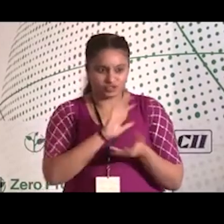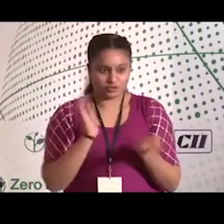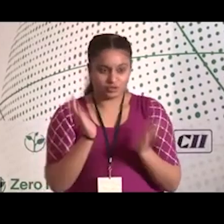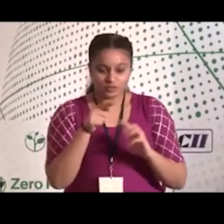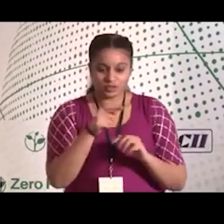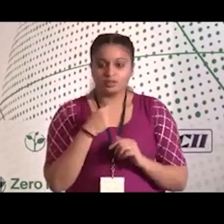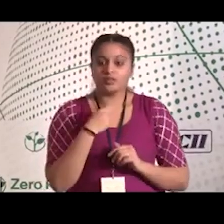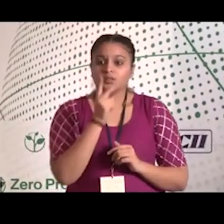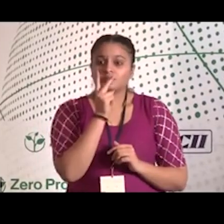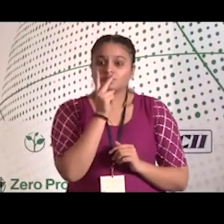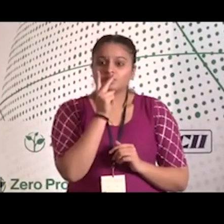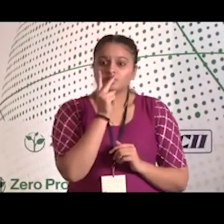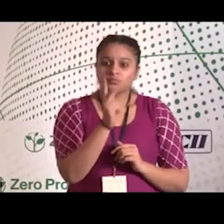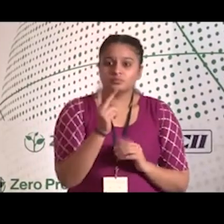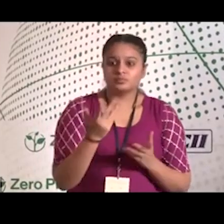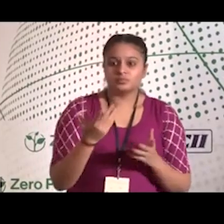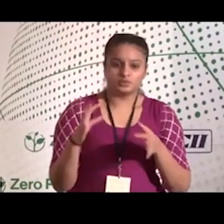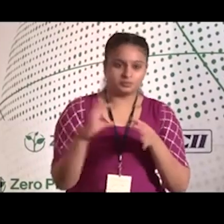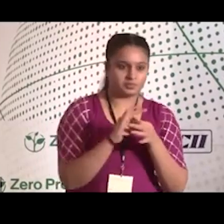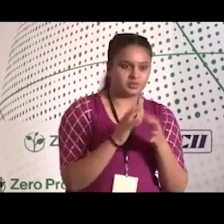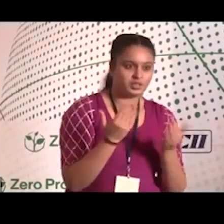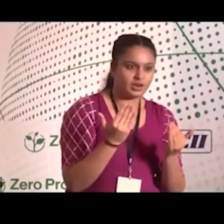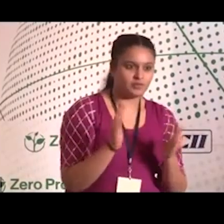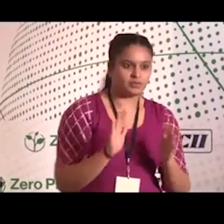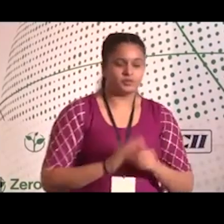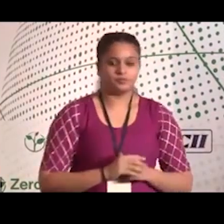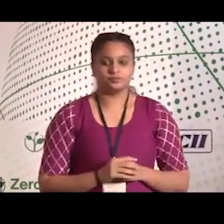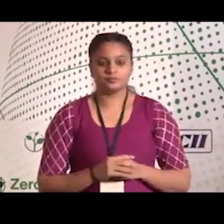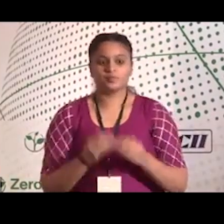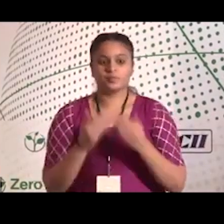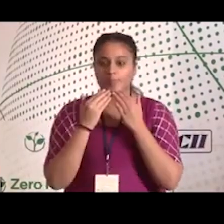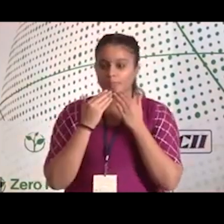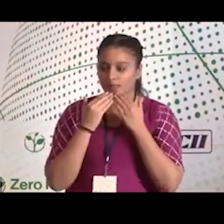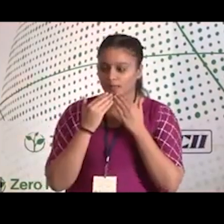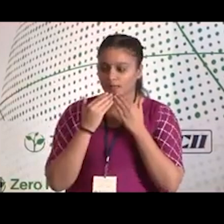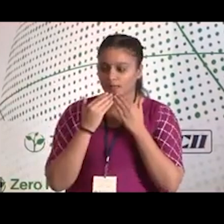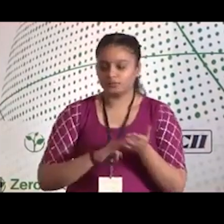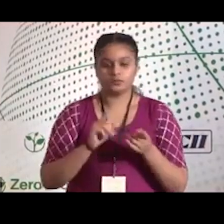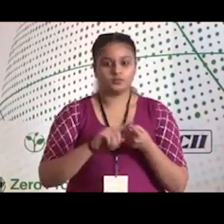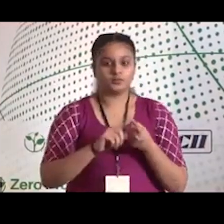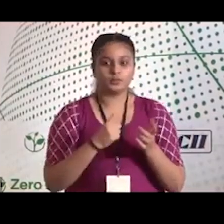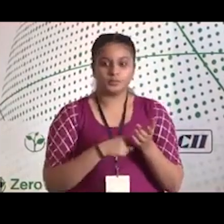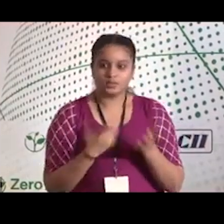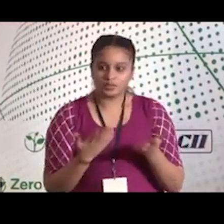we can really learn from each other. Yes. Thank you, Mary, and thank you for you will.